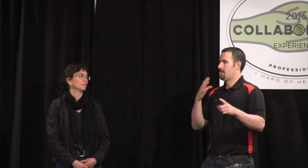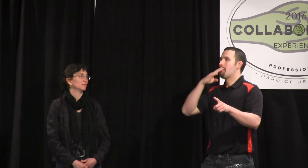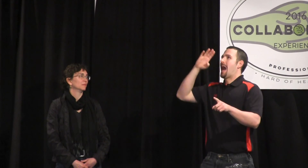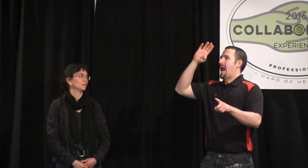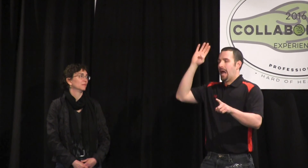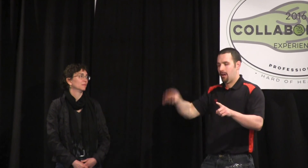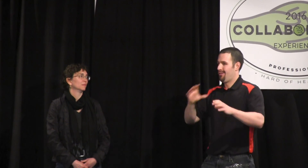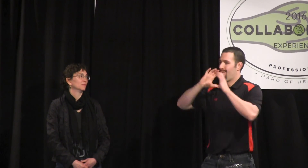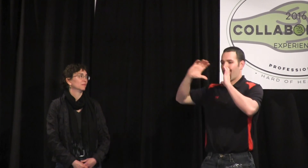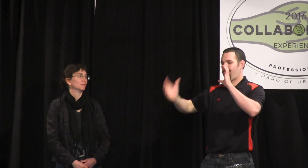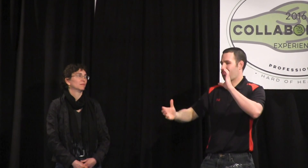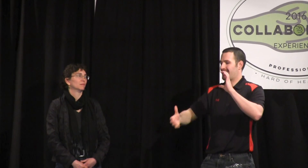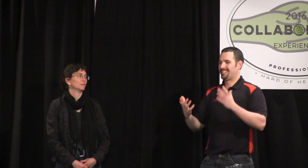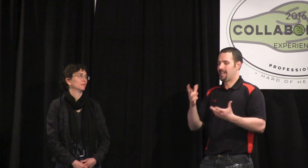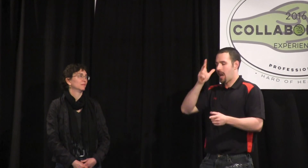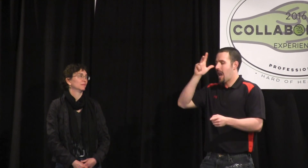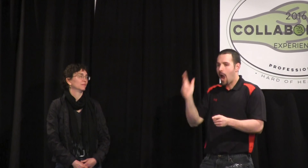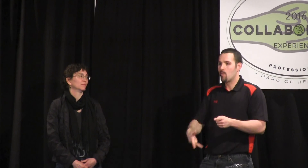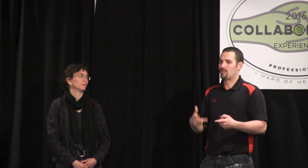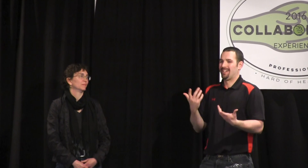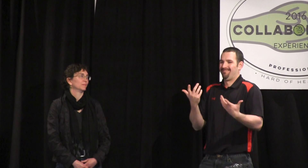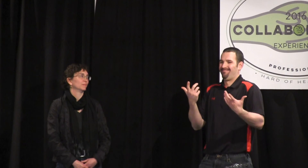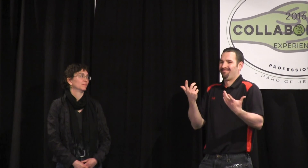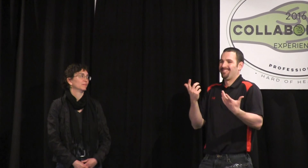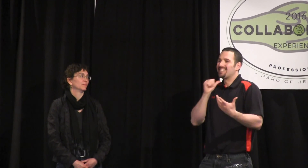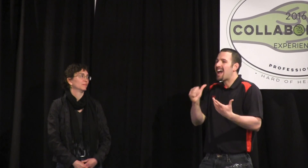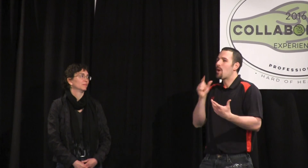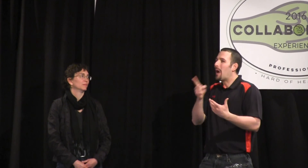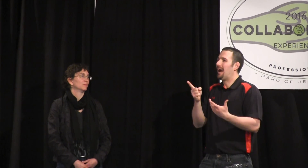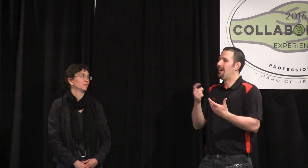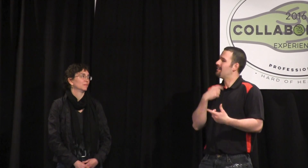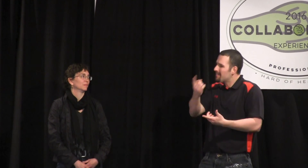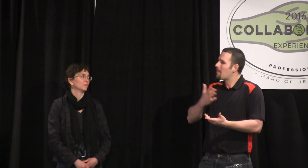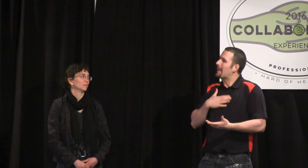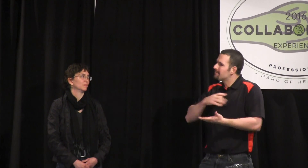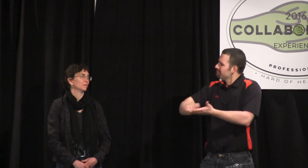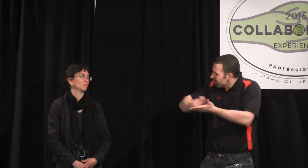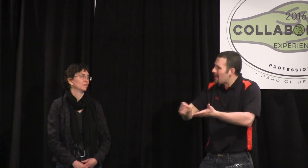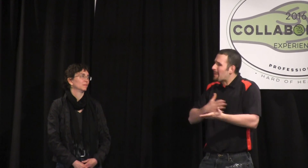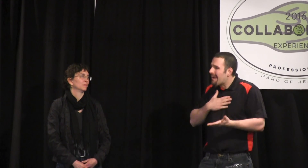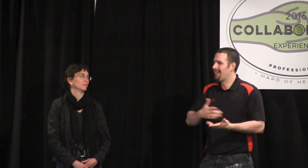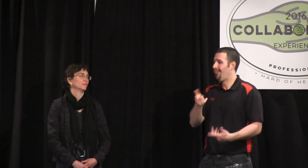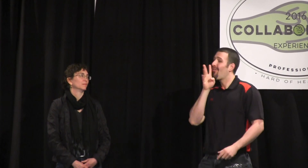and it was really hard to communicate with them.